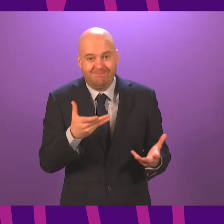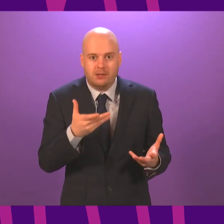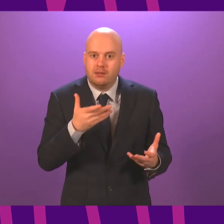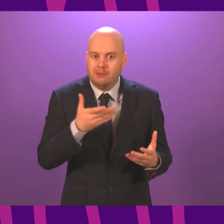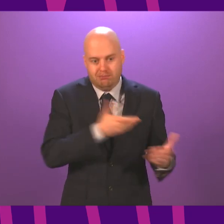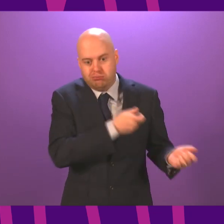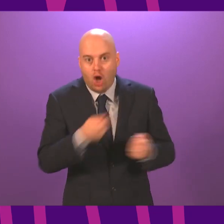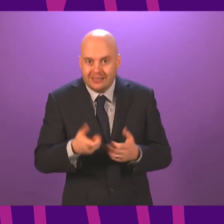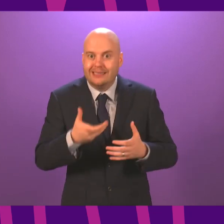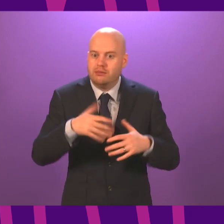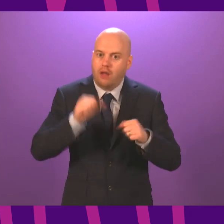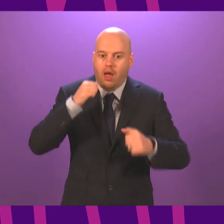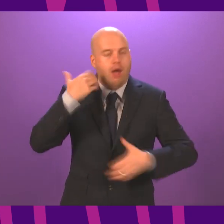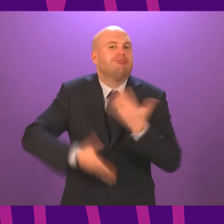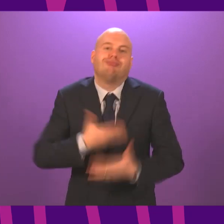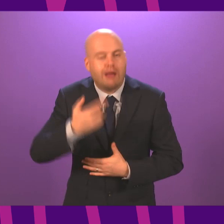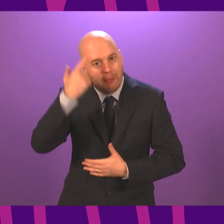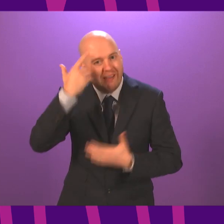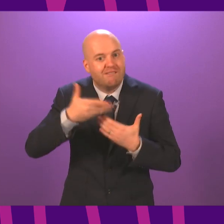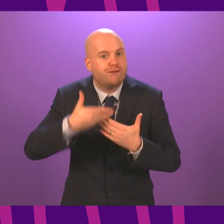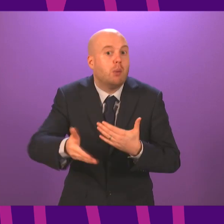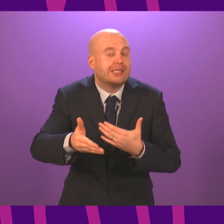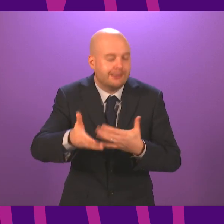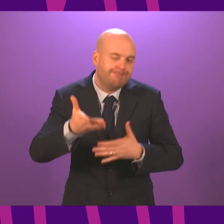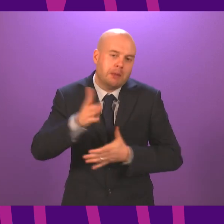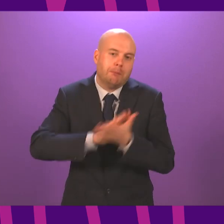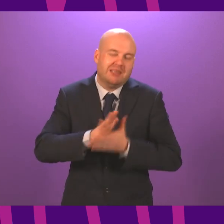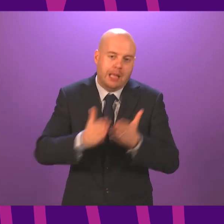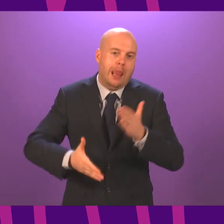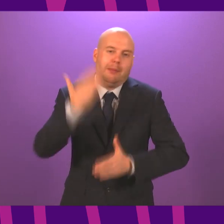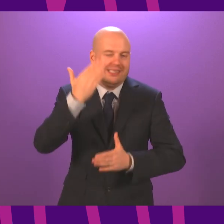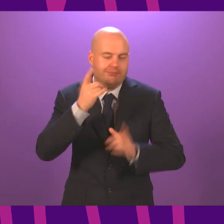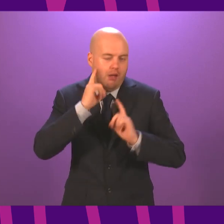it has been brought in at speed—which means that there are limitations to how it can be used.